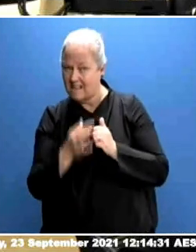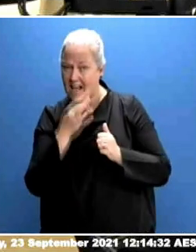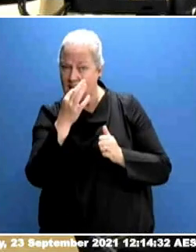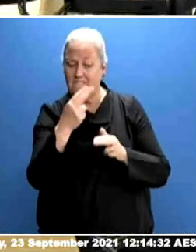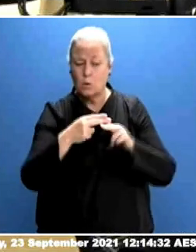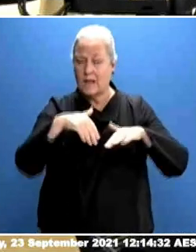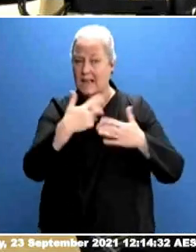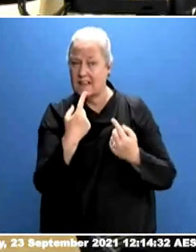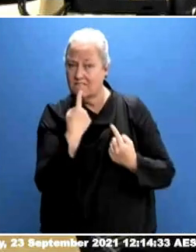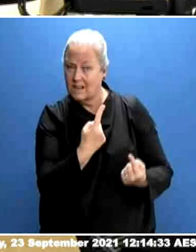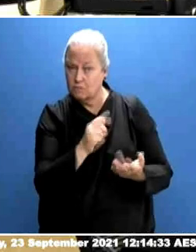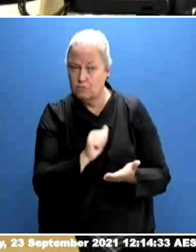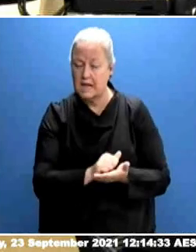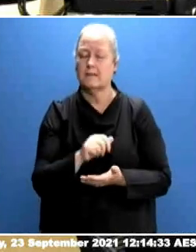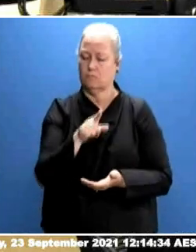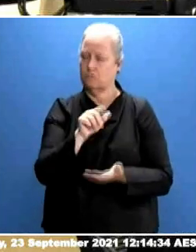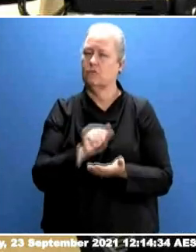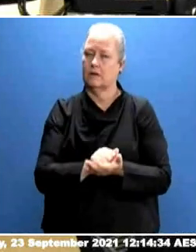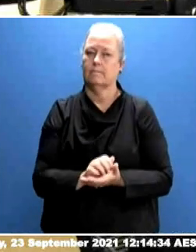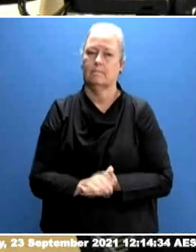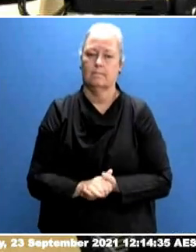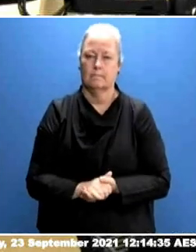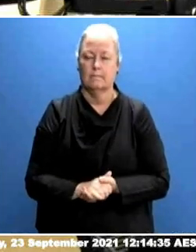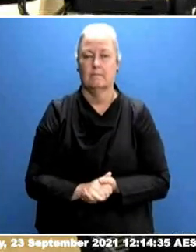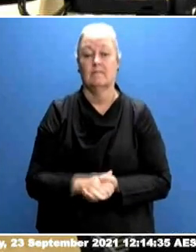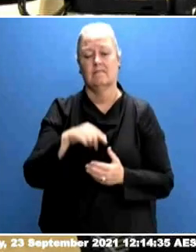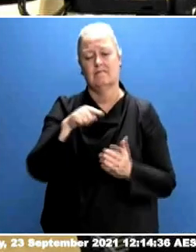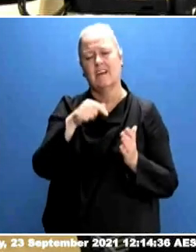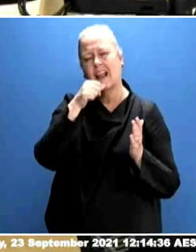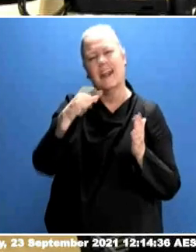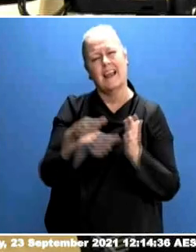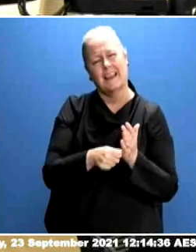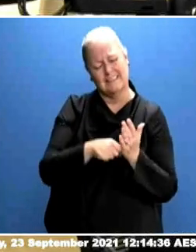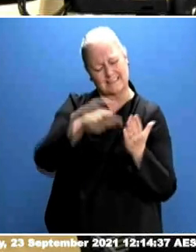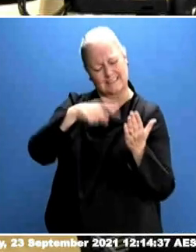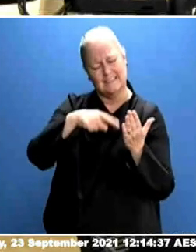You mentioned about the lawfulness --- and there's a section in the letter --- I don't want to ask you